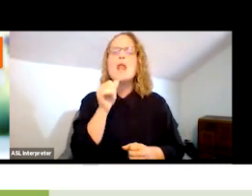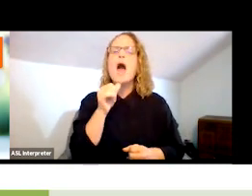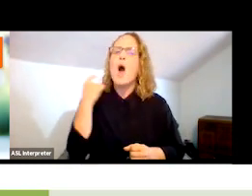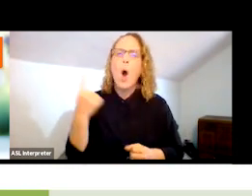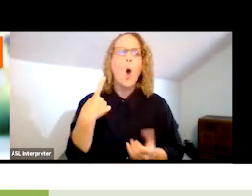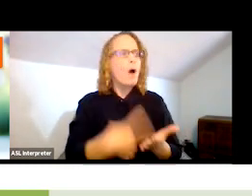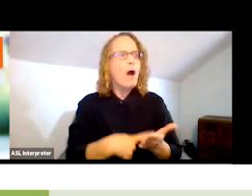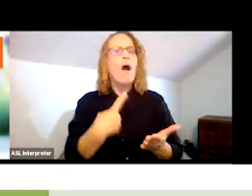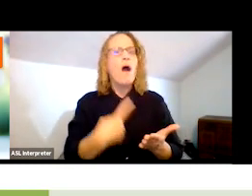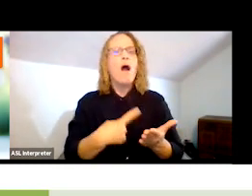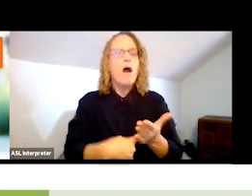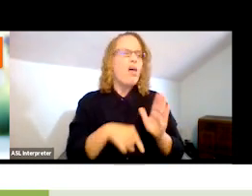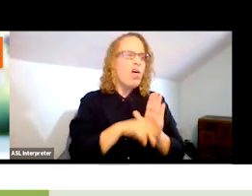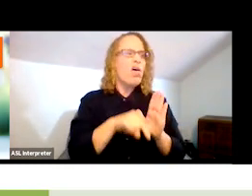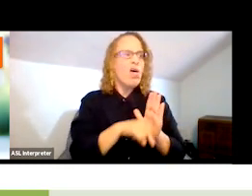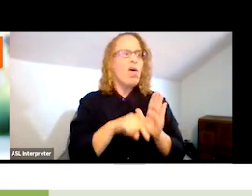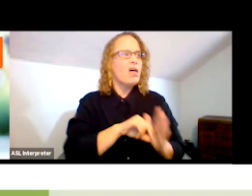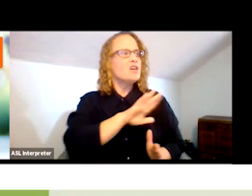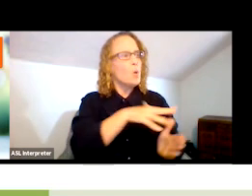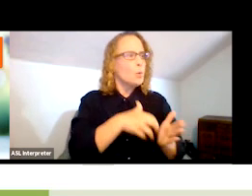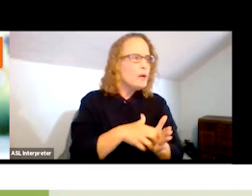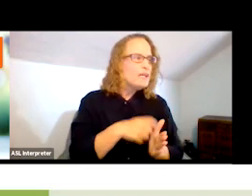to learn proactive regulation.